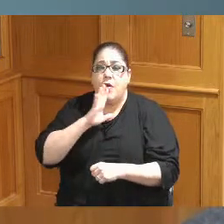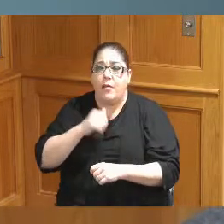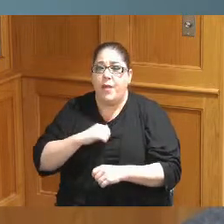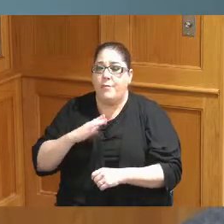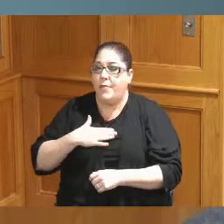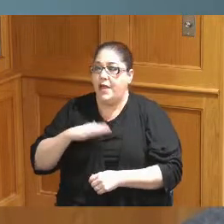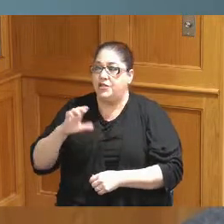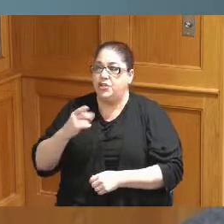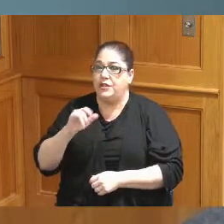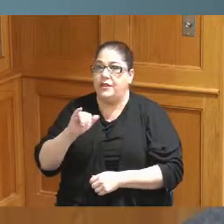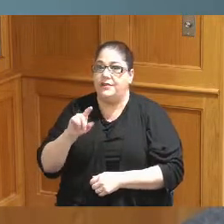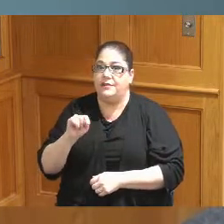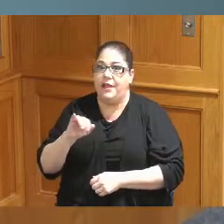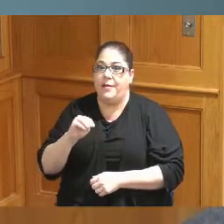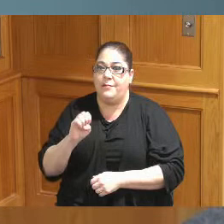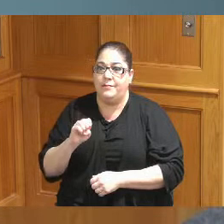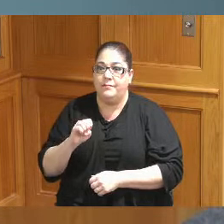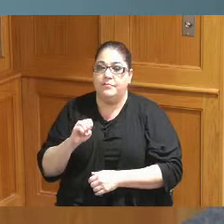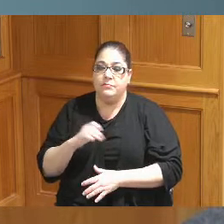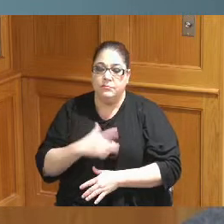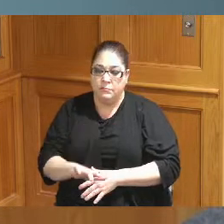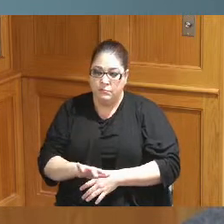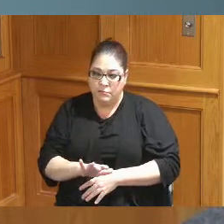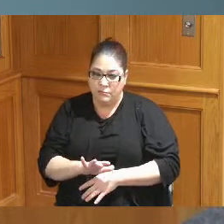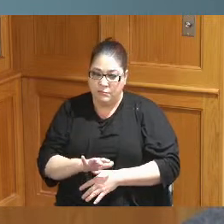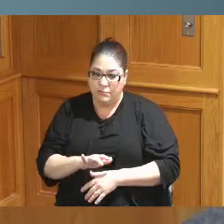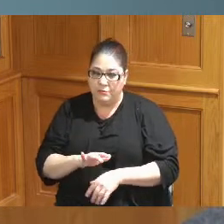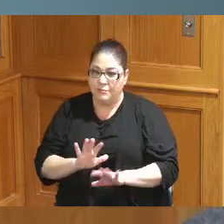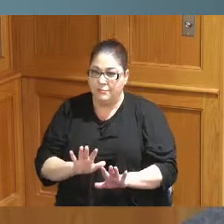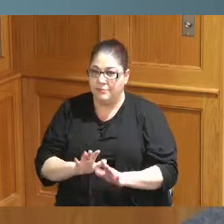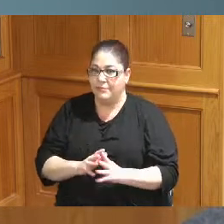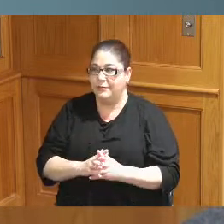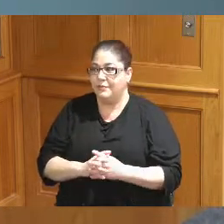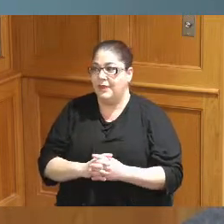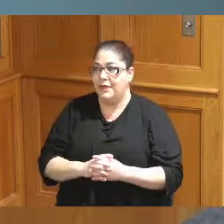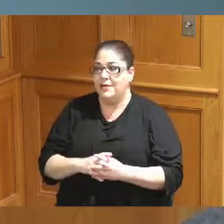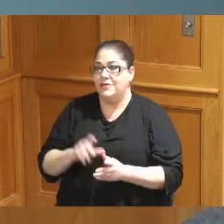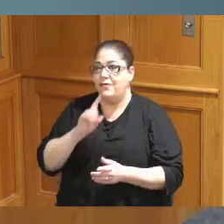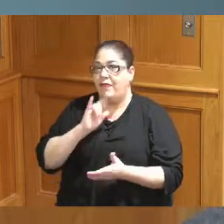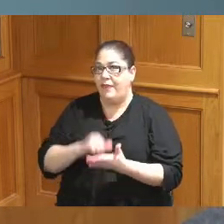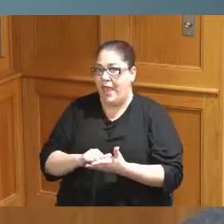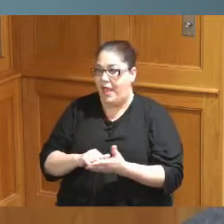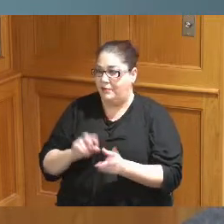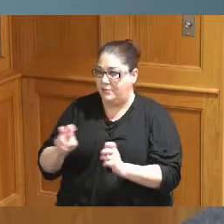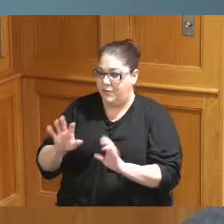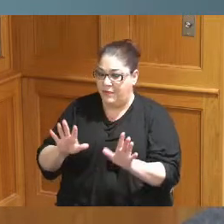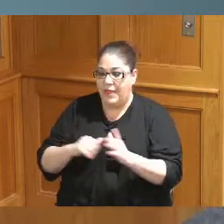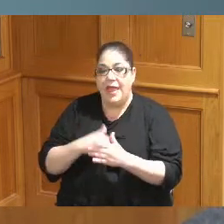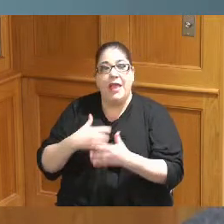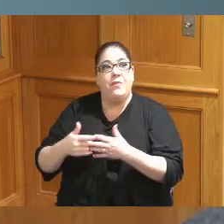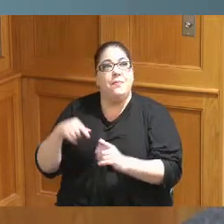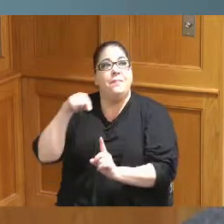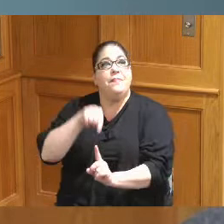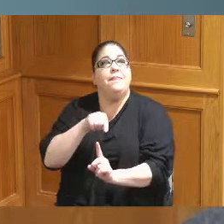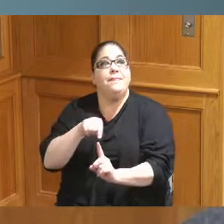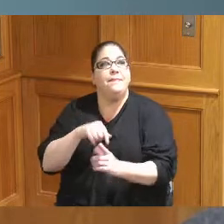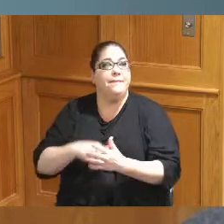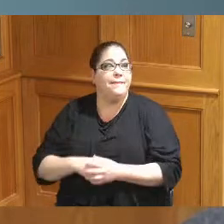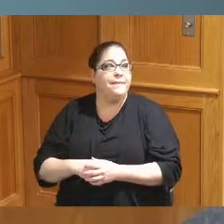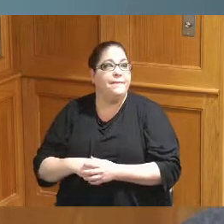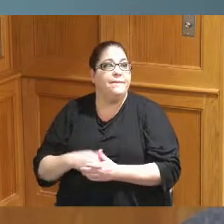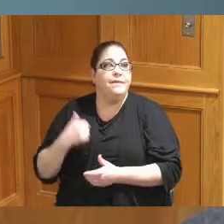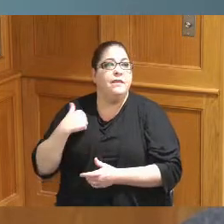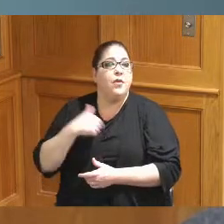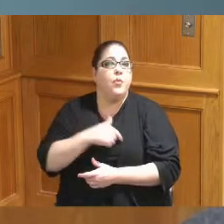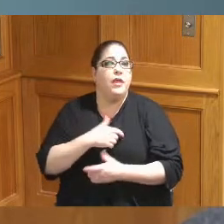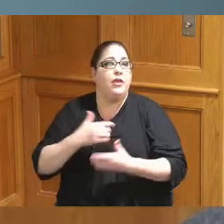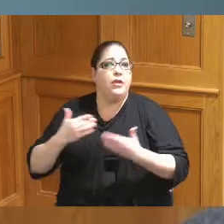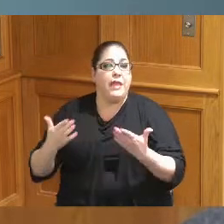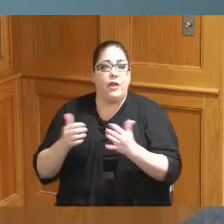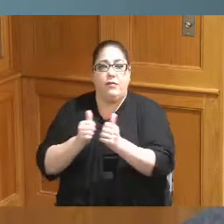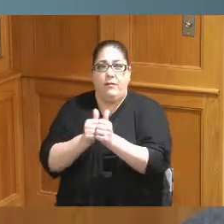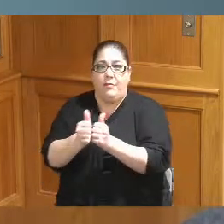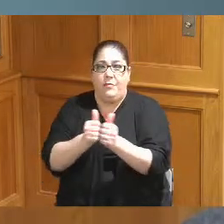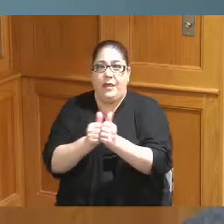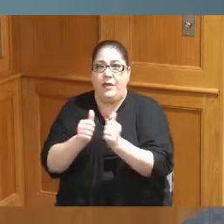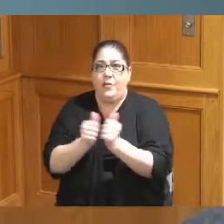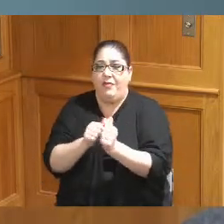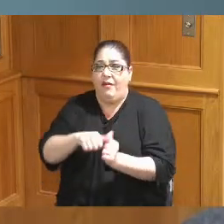oh very sensitive very sensitive but again you know being that we're competing with Asia and